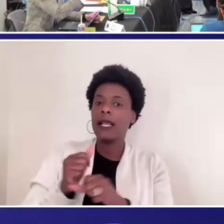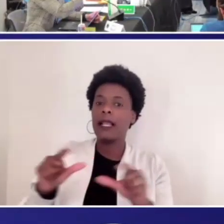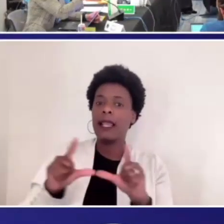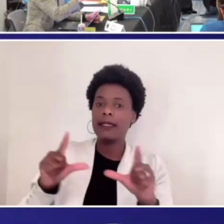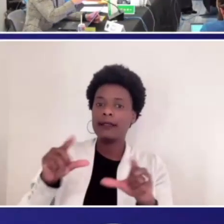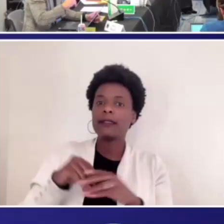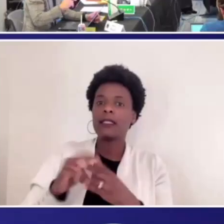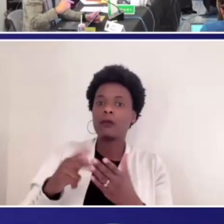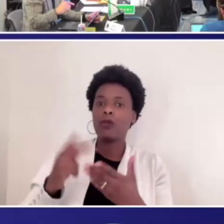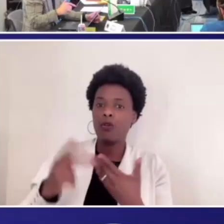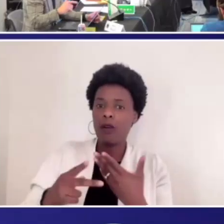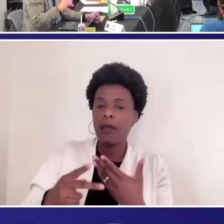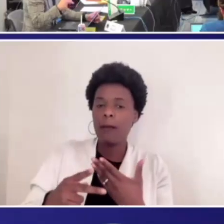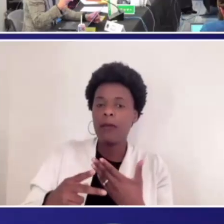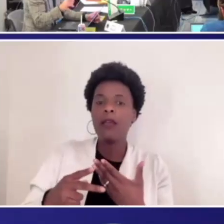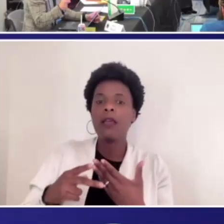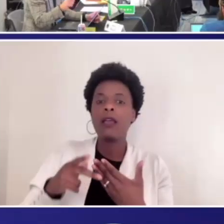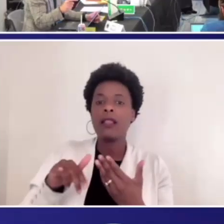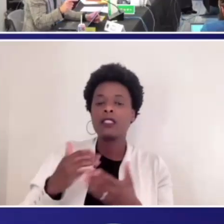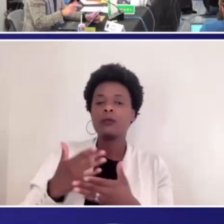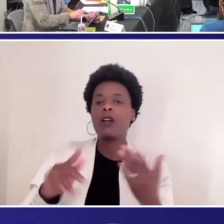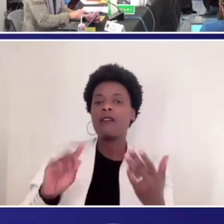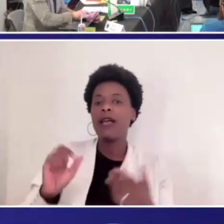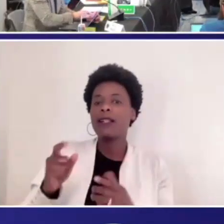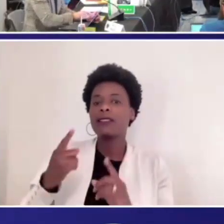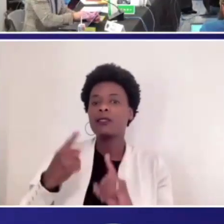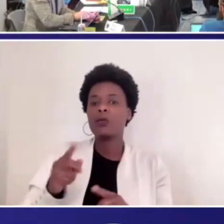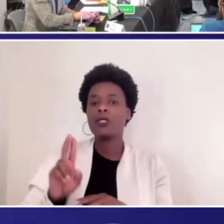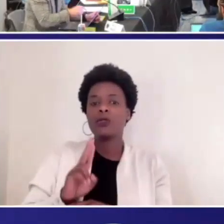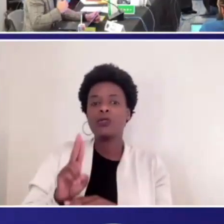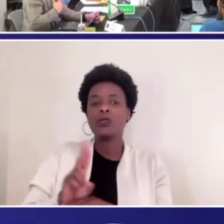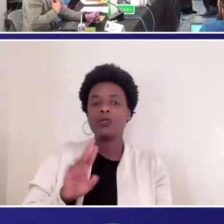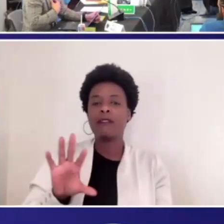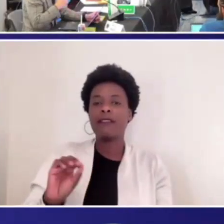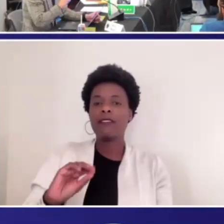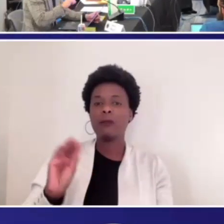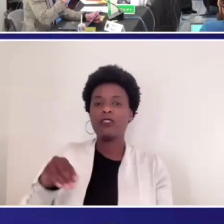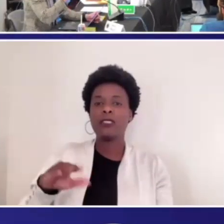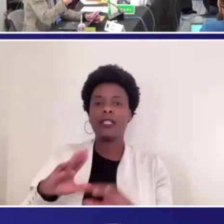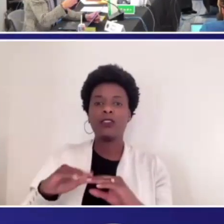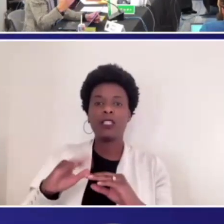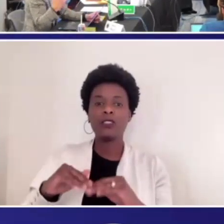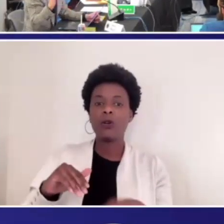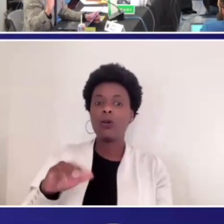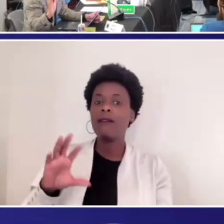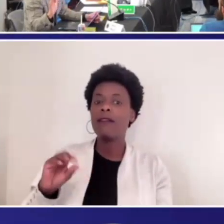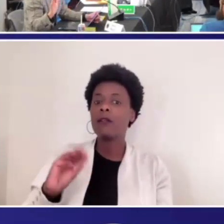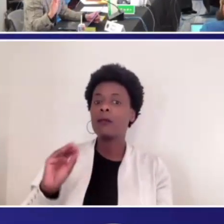that's part of Alex's point to use the 50% threshold. The word generally to me means the majority. That's just my definition.